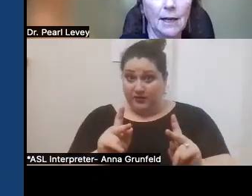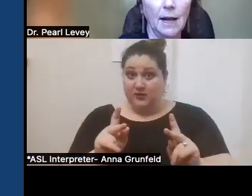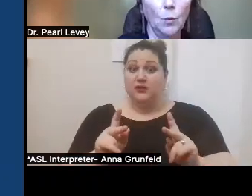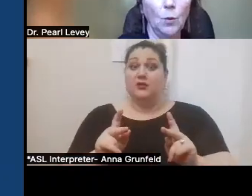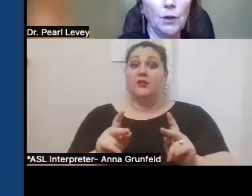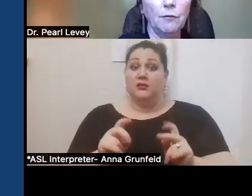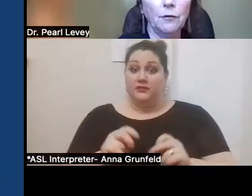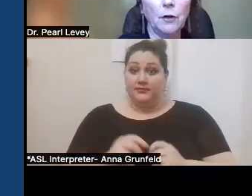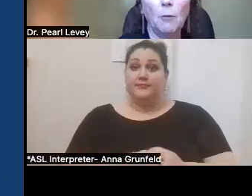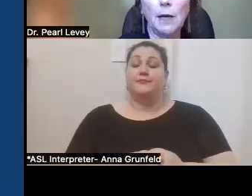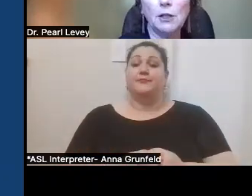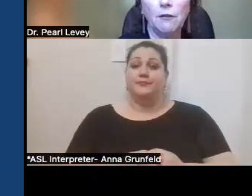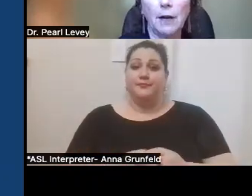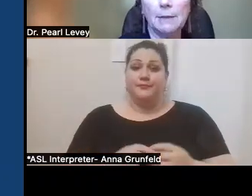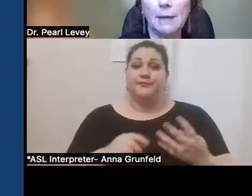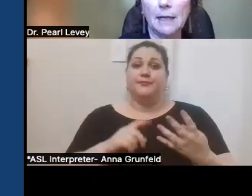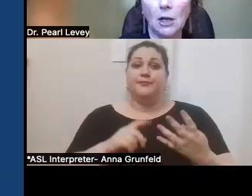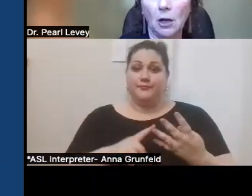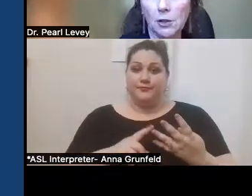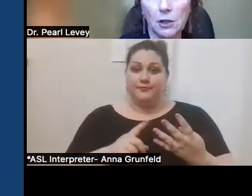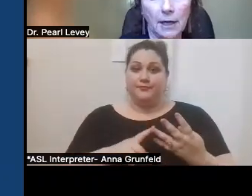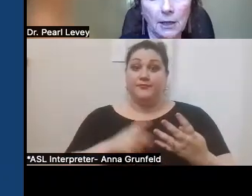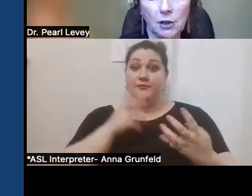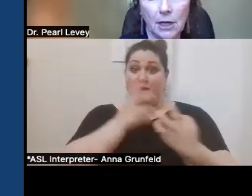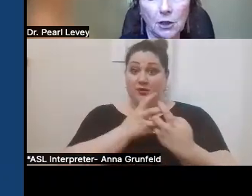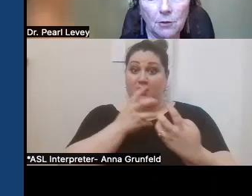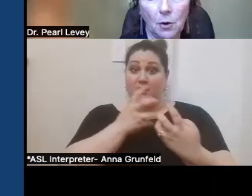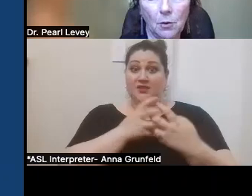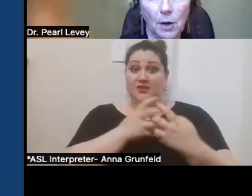Will the accommodation fundamentally alter the education program?